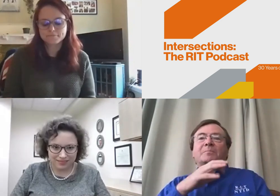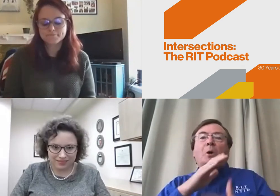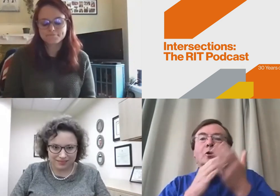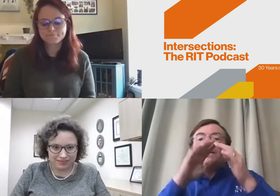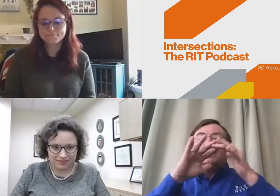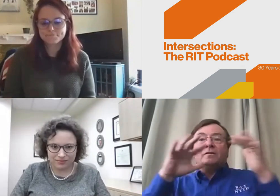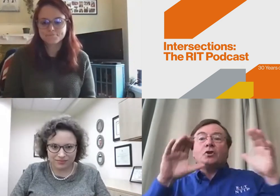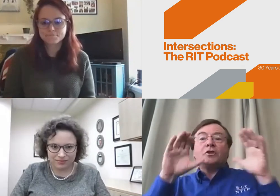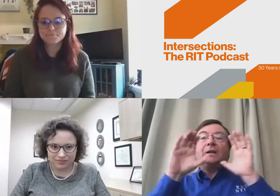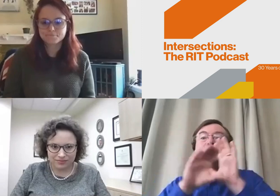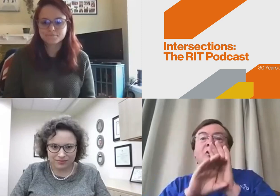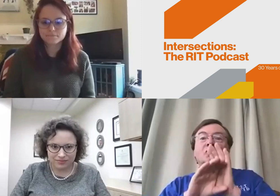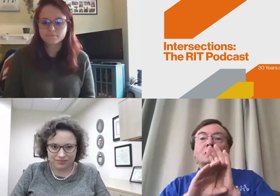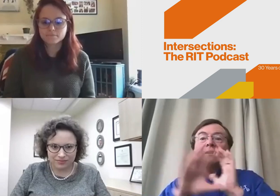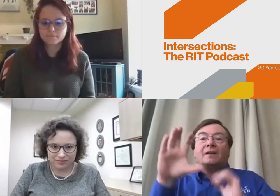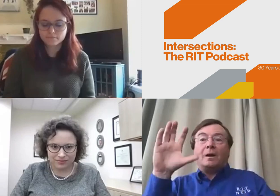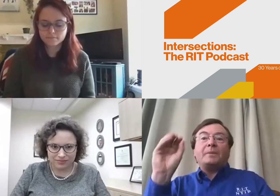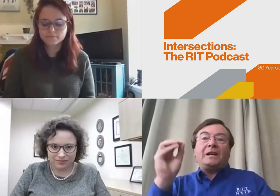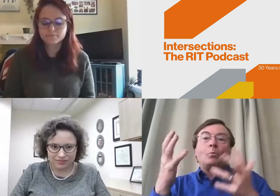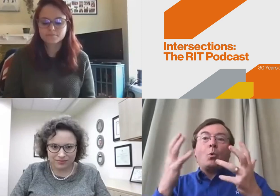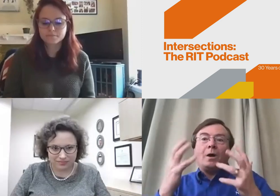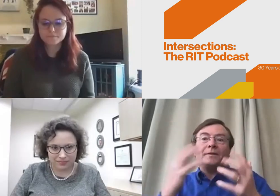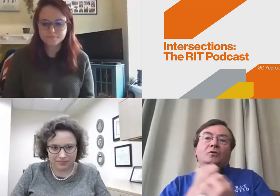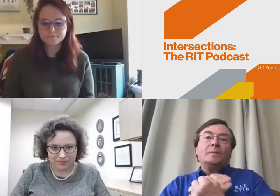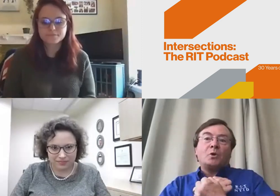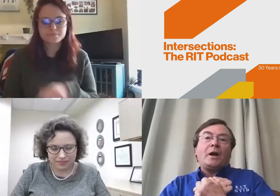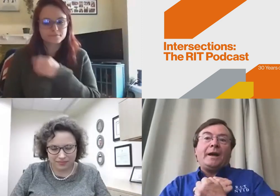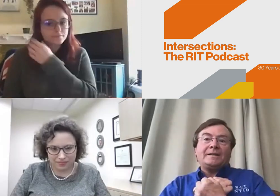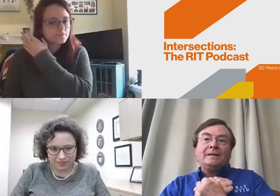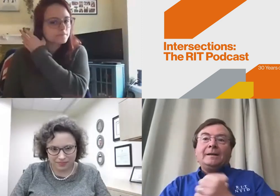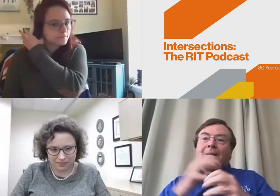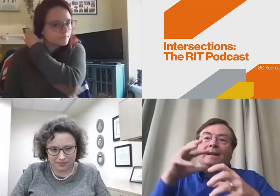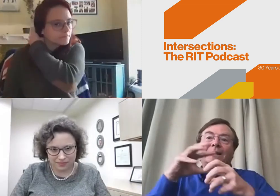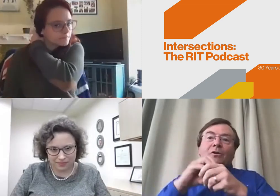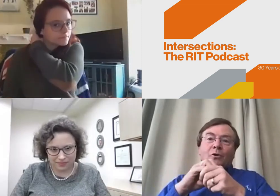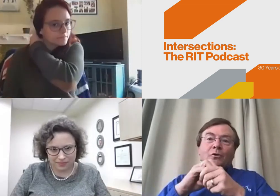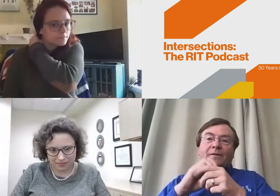as part of the diversity picture that the company wants to embrace and the inclusive